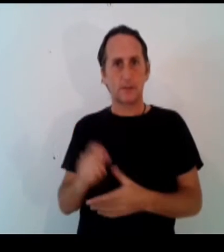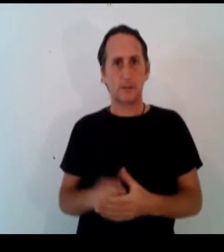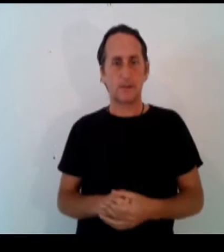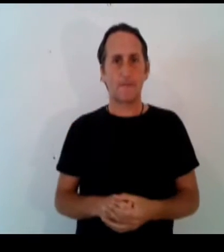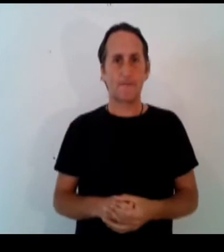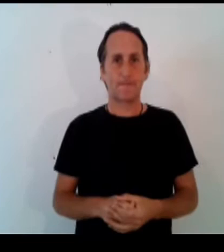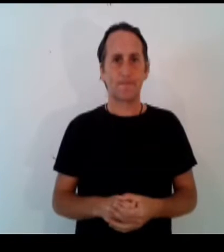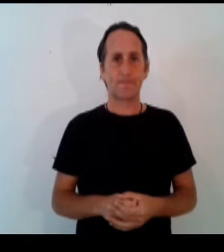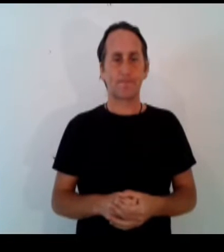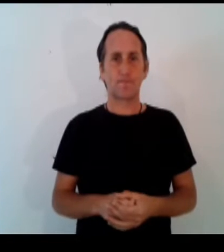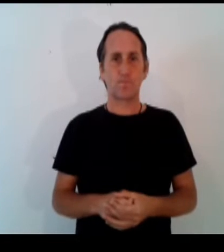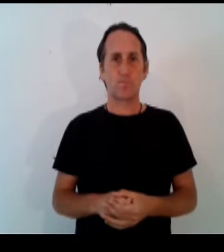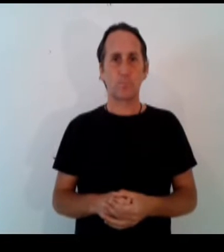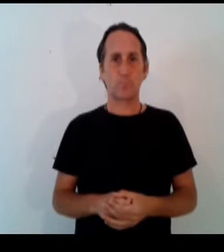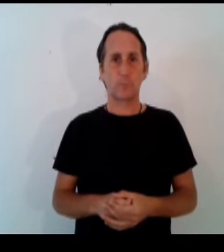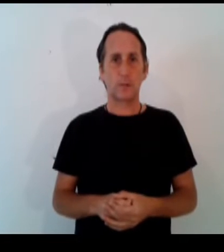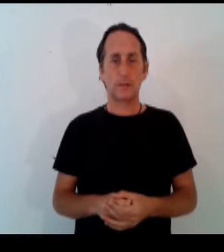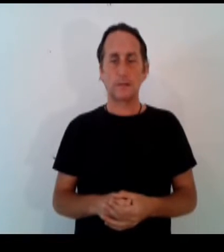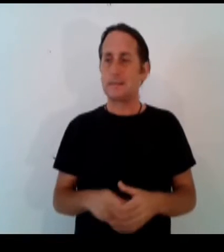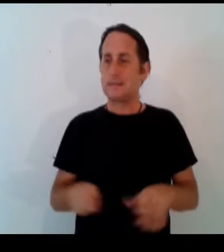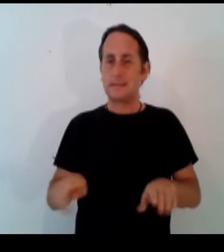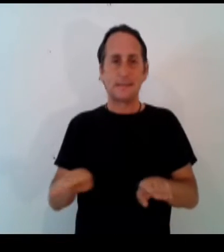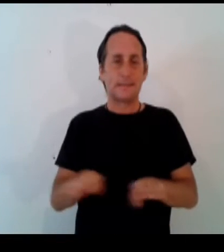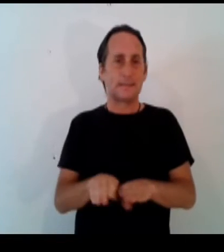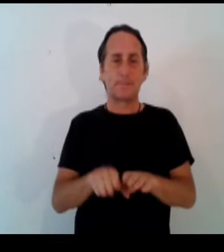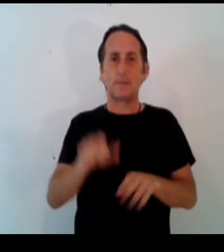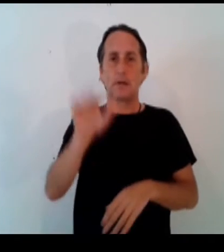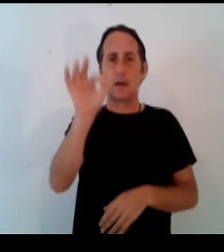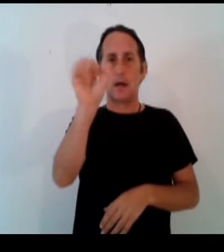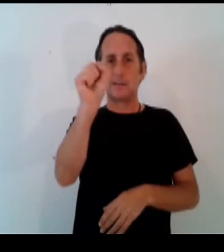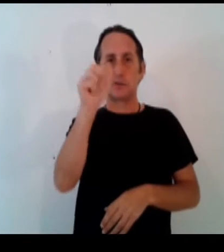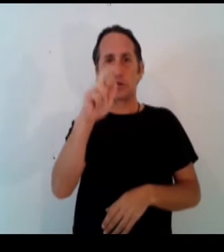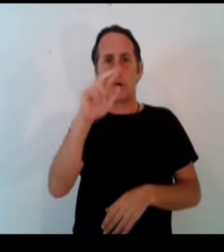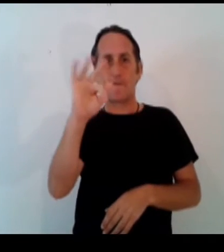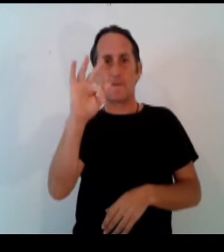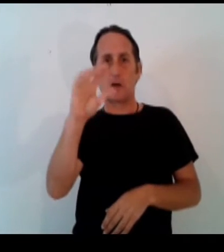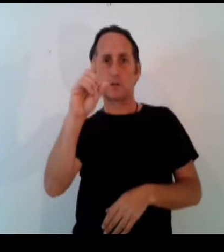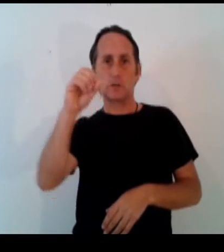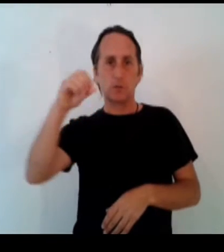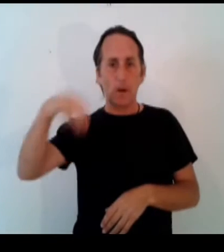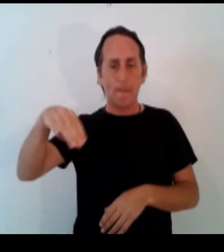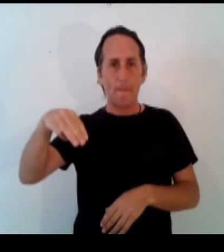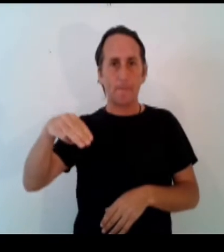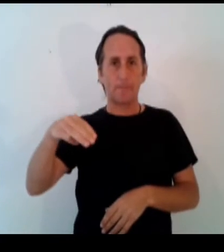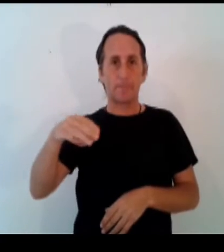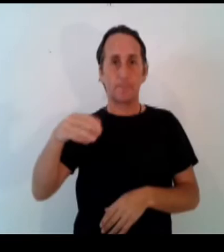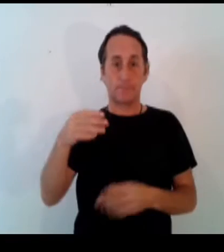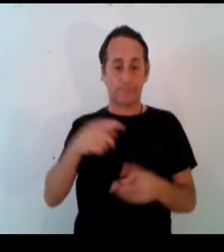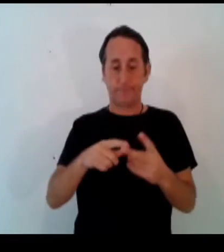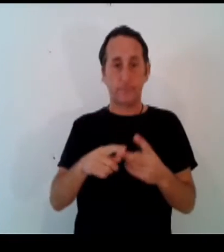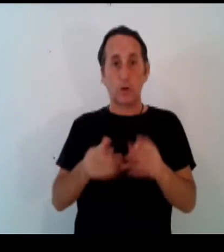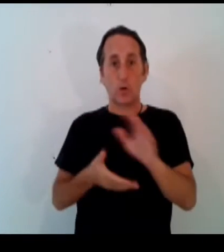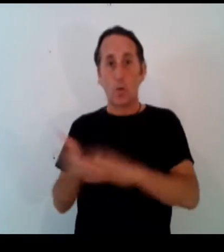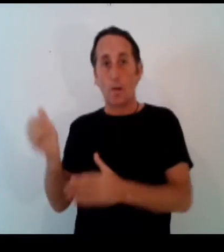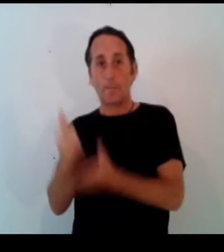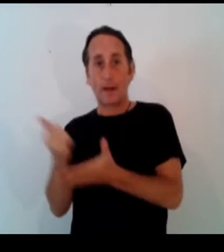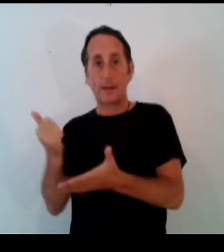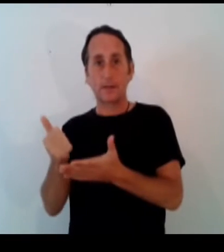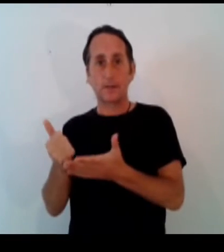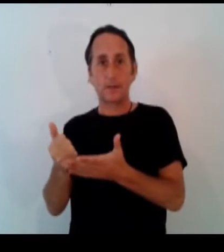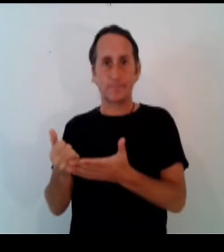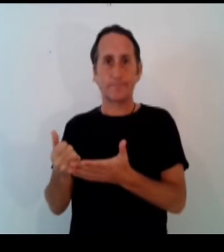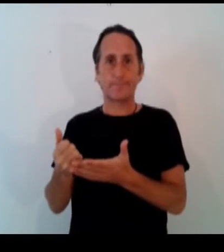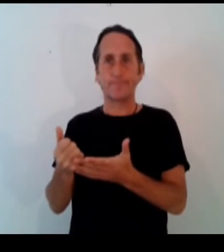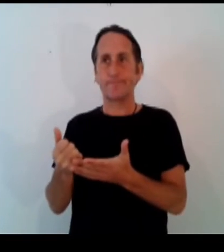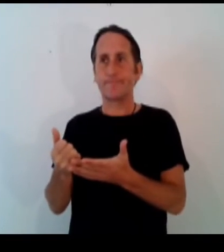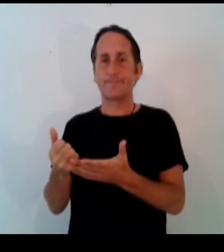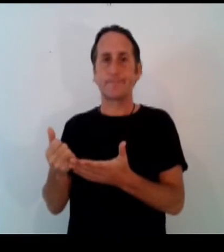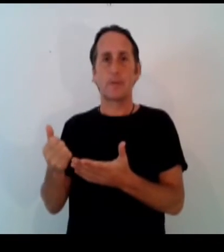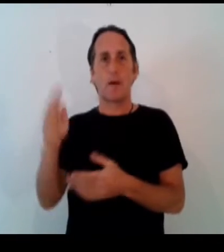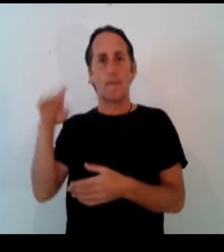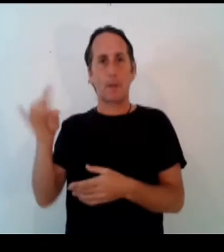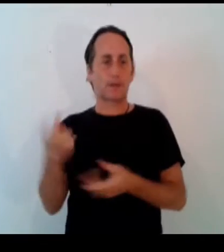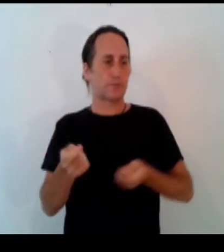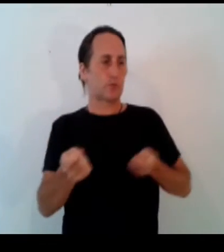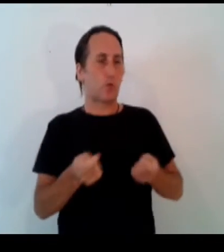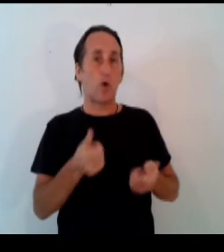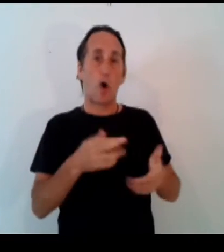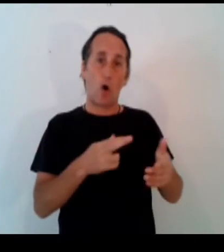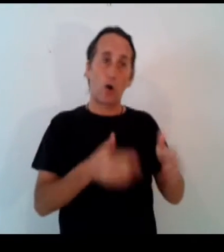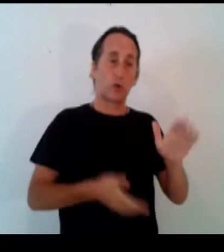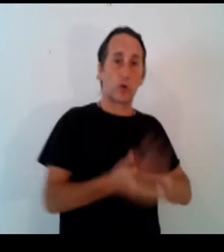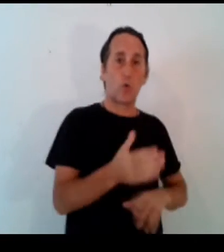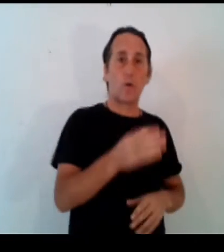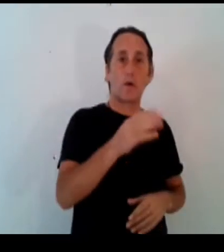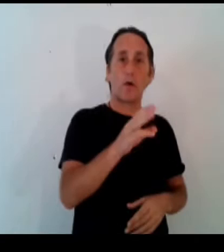So it is still serfdom, either way its serfdom, either you go to the bank and become subservient to the bank or you go to a private landlord and become subservient to the landlord